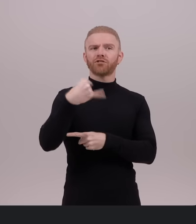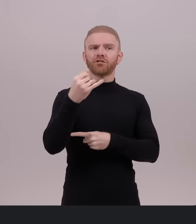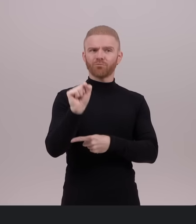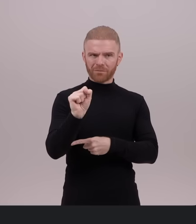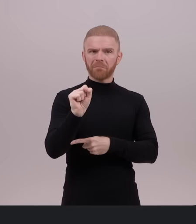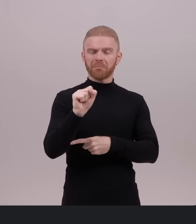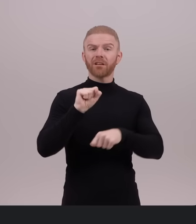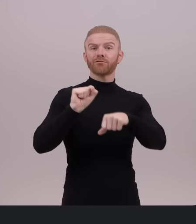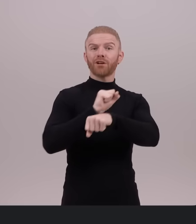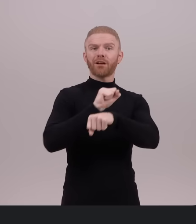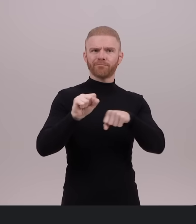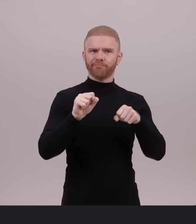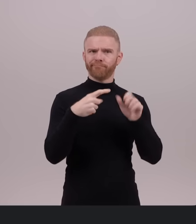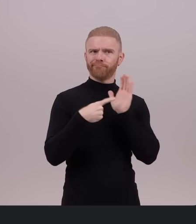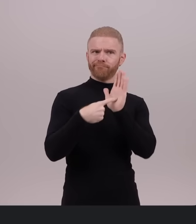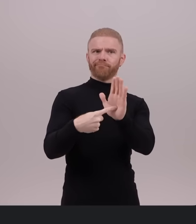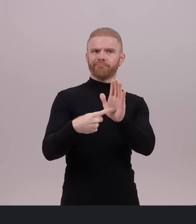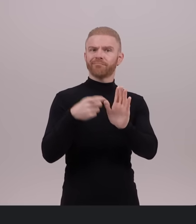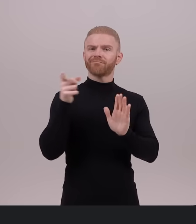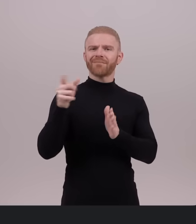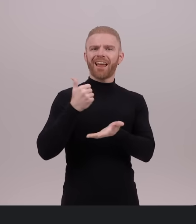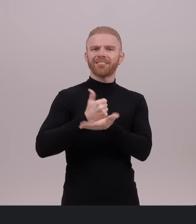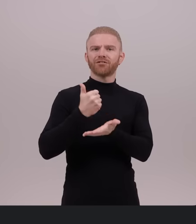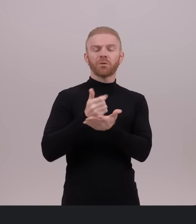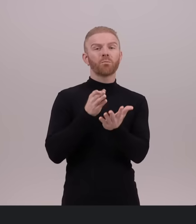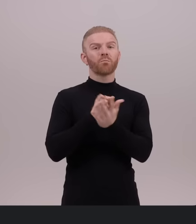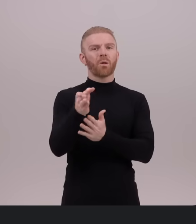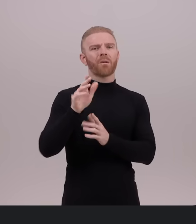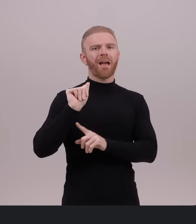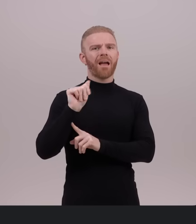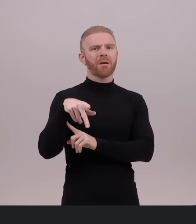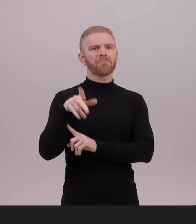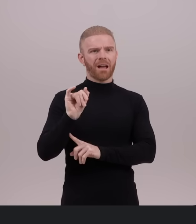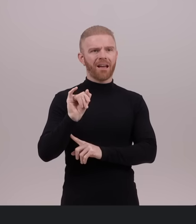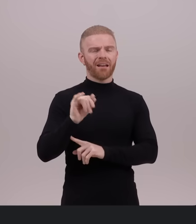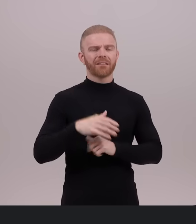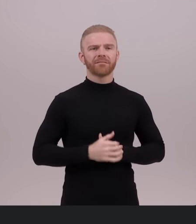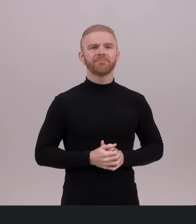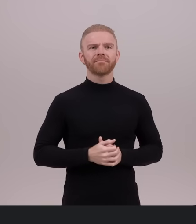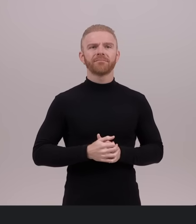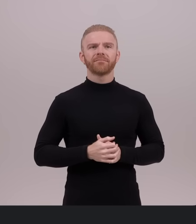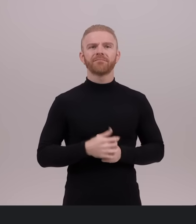to agents through an API. We've made accessing and implementing